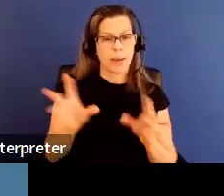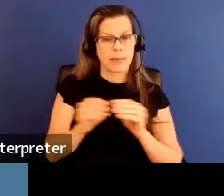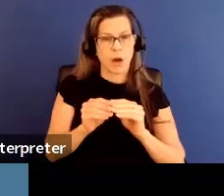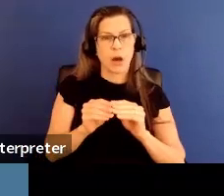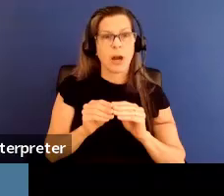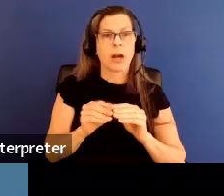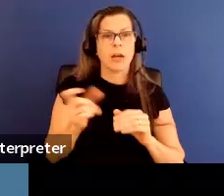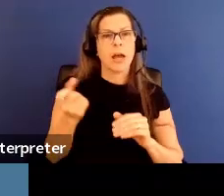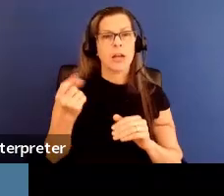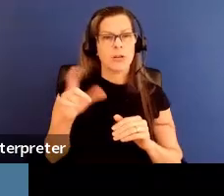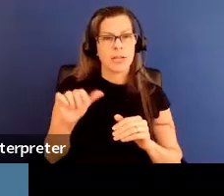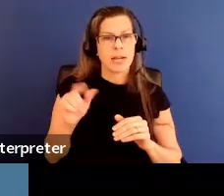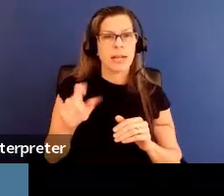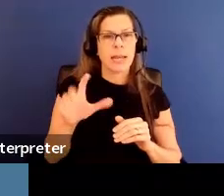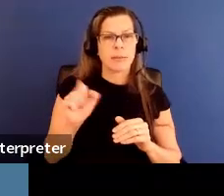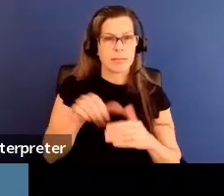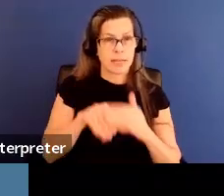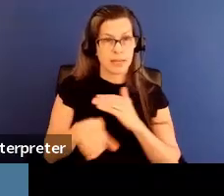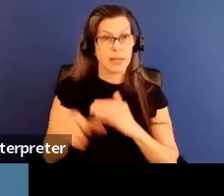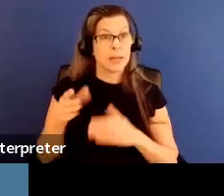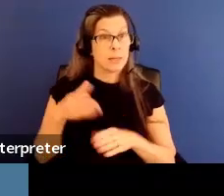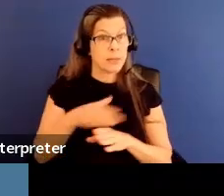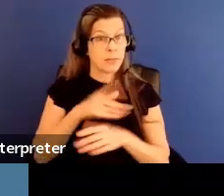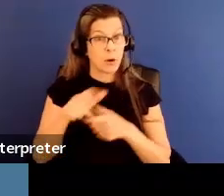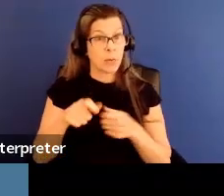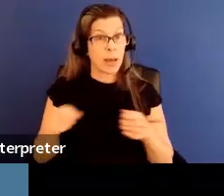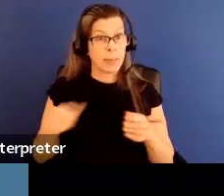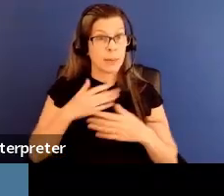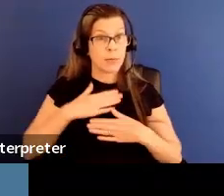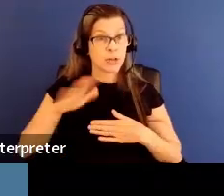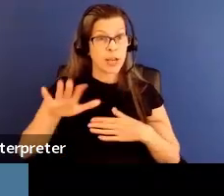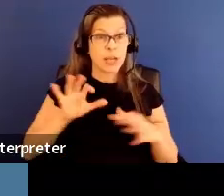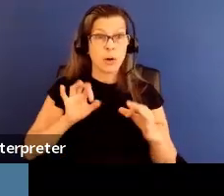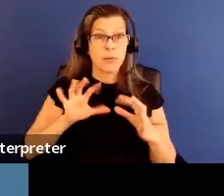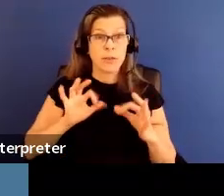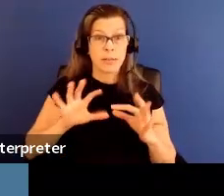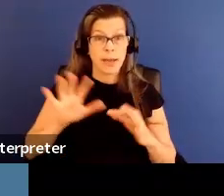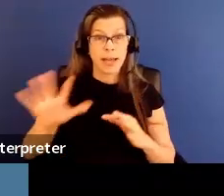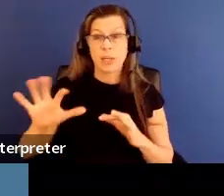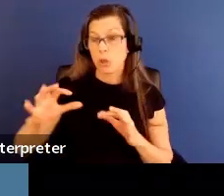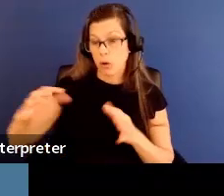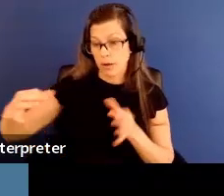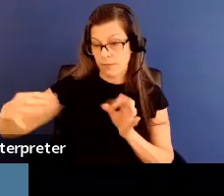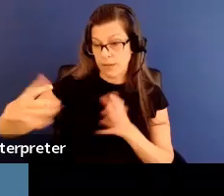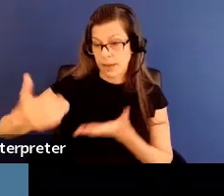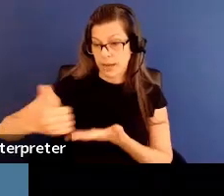think we will go ahead and wrap up a bit early. Thank you so much